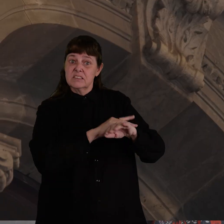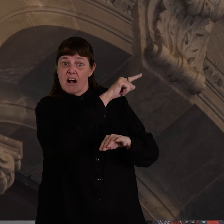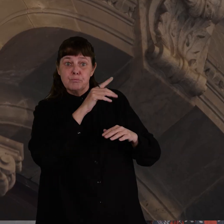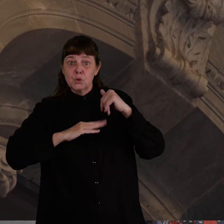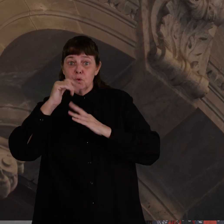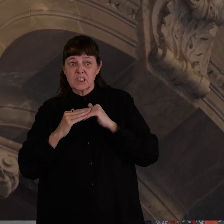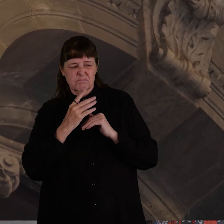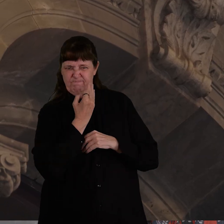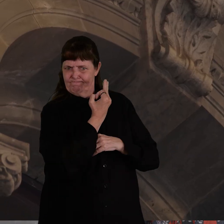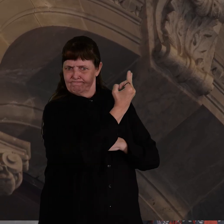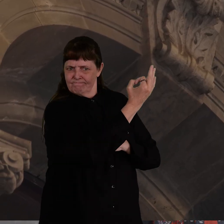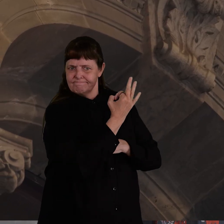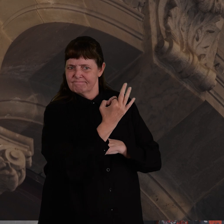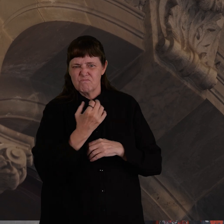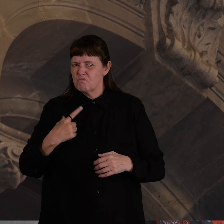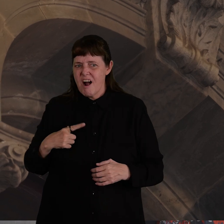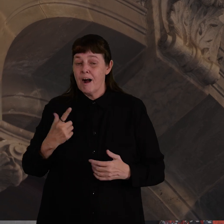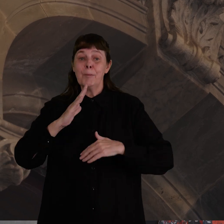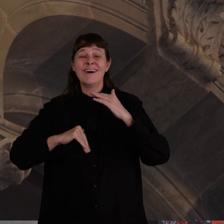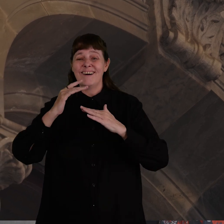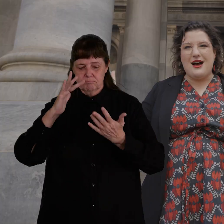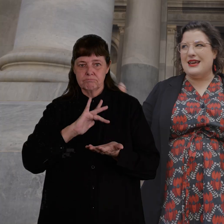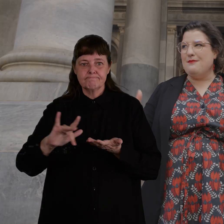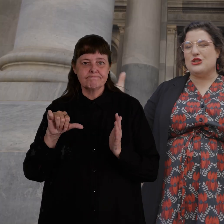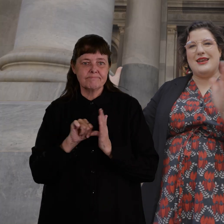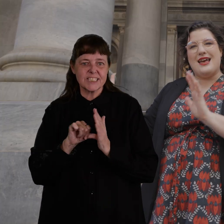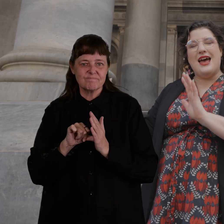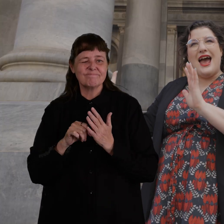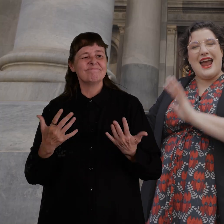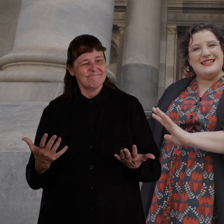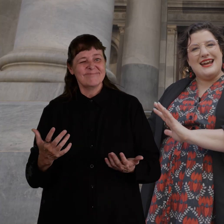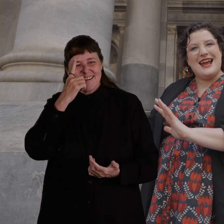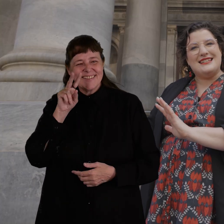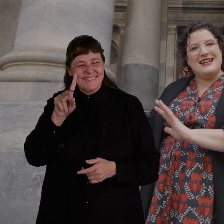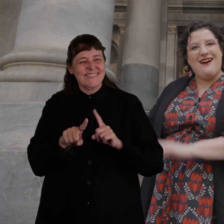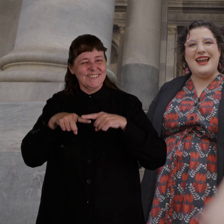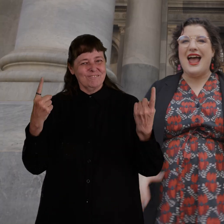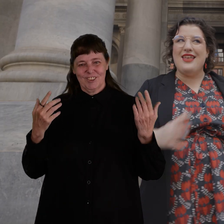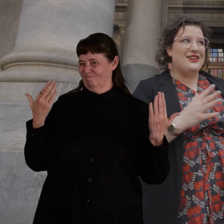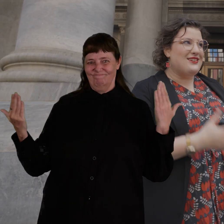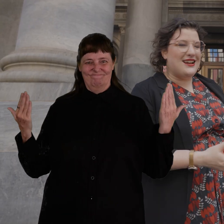money partway through construction. You can see a clear marking between the 1889 and the